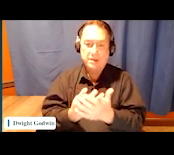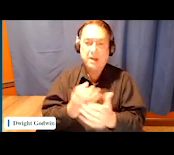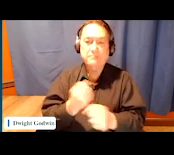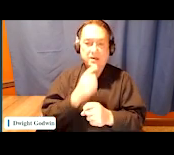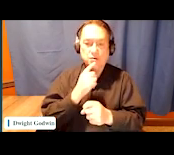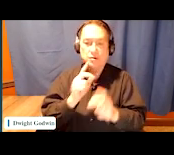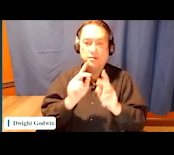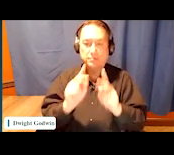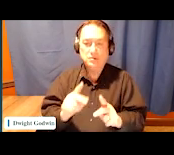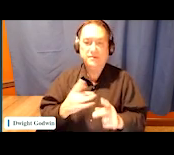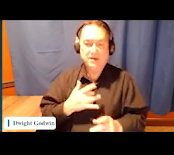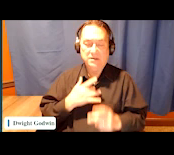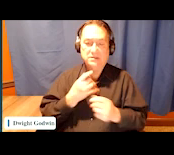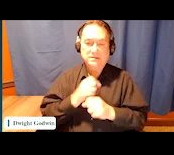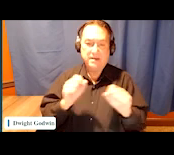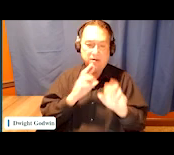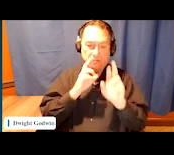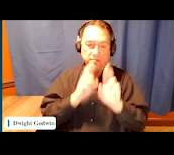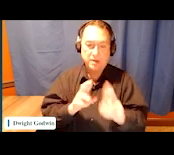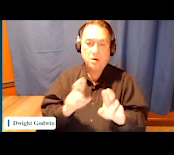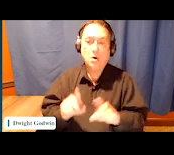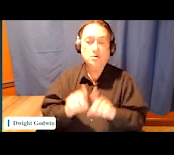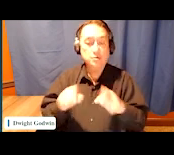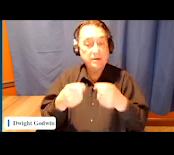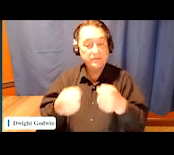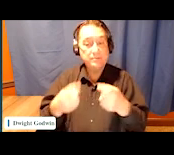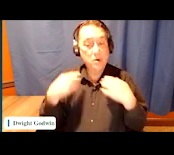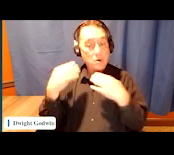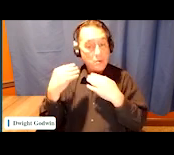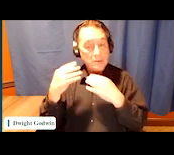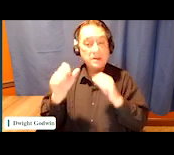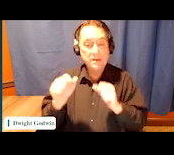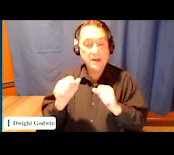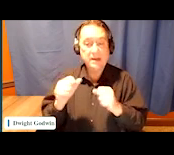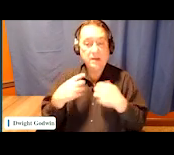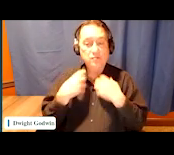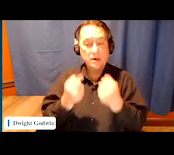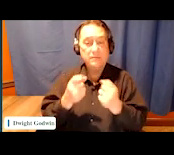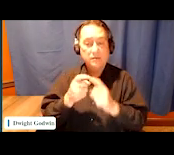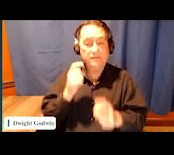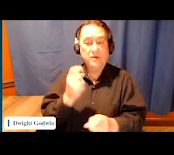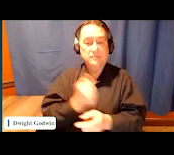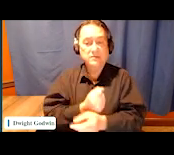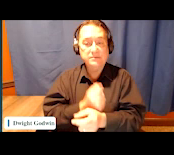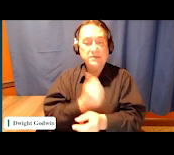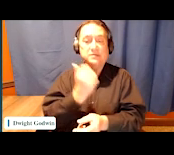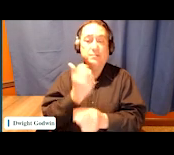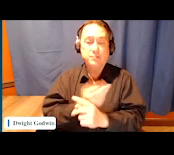Can also help give the individual hope that they can recover from mental and substance use disorders and cope with their criminal legal system involvement.